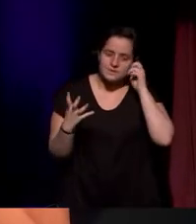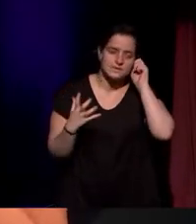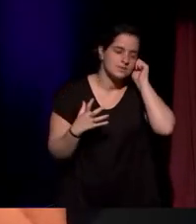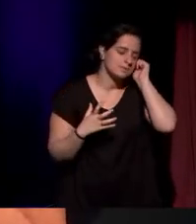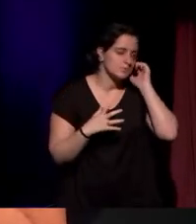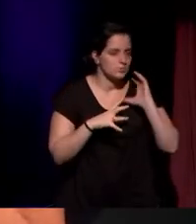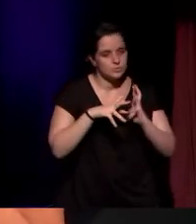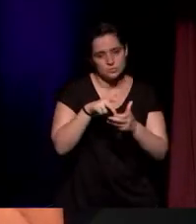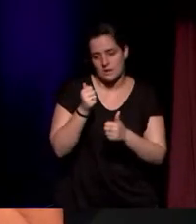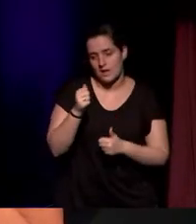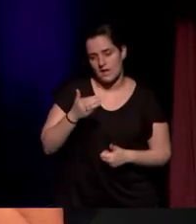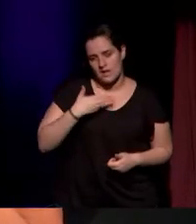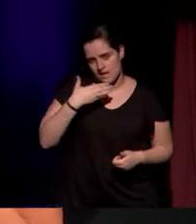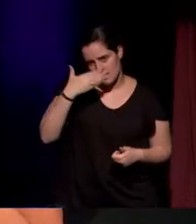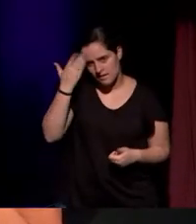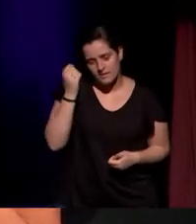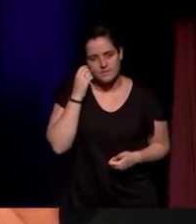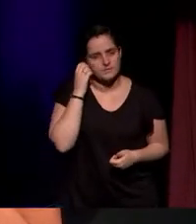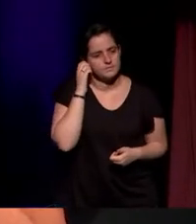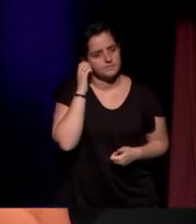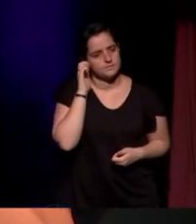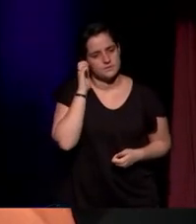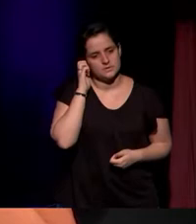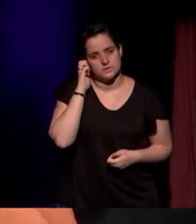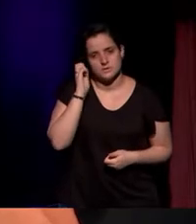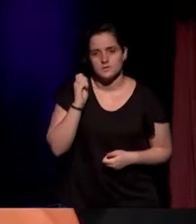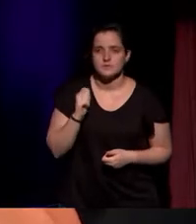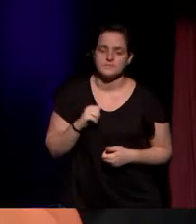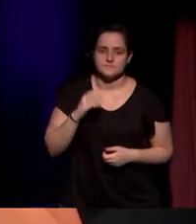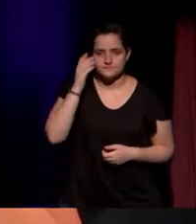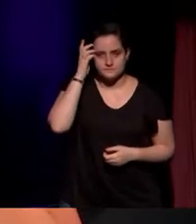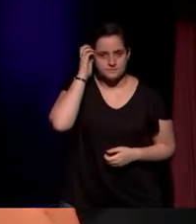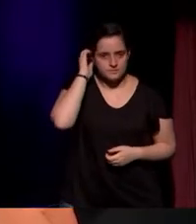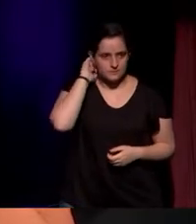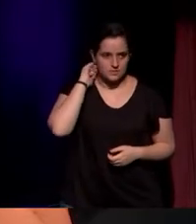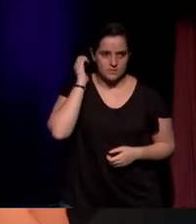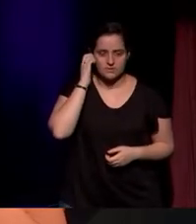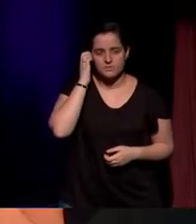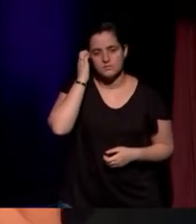Saudi Arabia, fearing the spread of Islam,